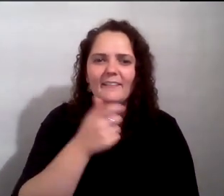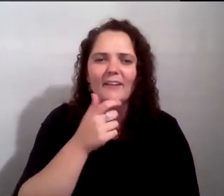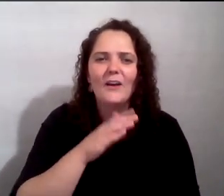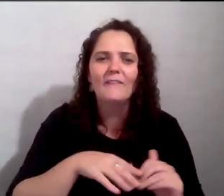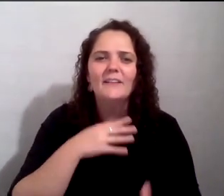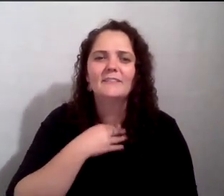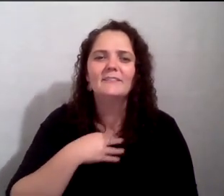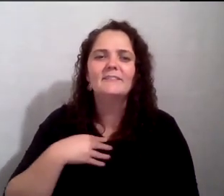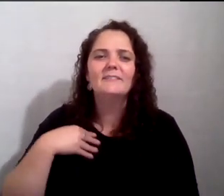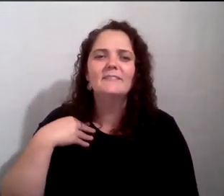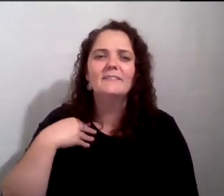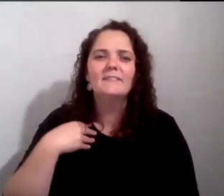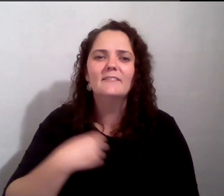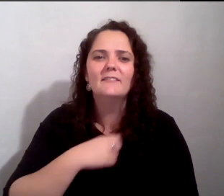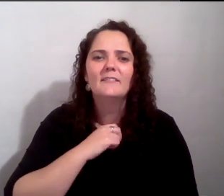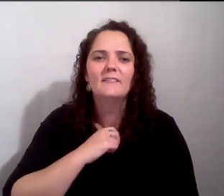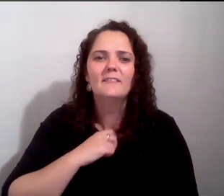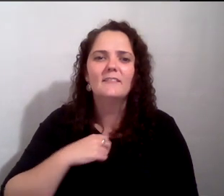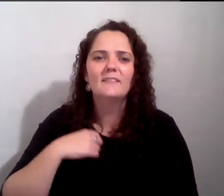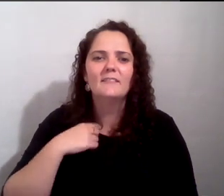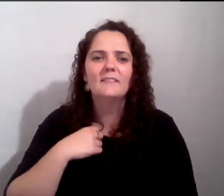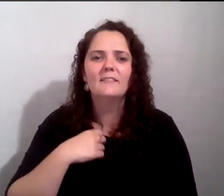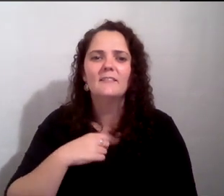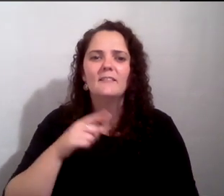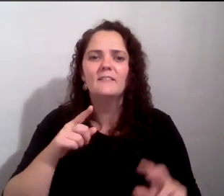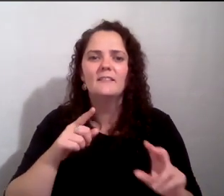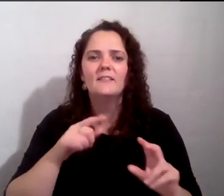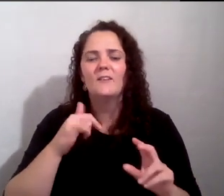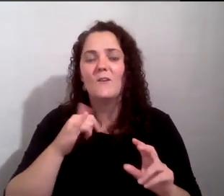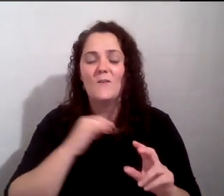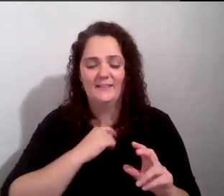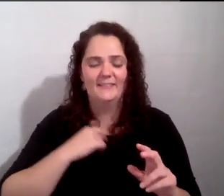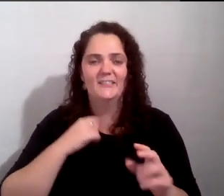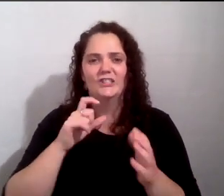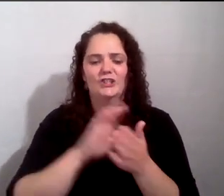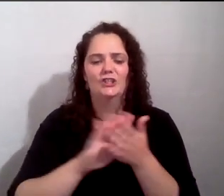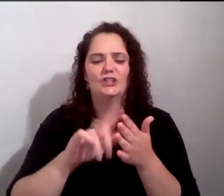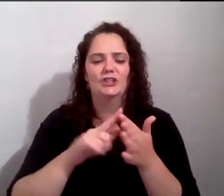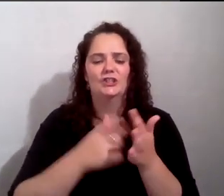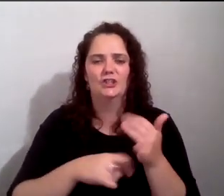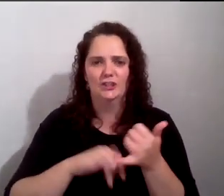lovely little bit of bunting around your neck? That's right, what is the title of it – yeah, The Single Bed